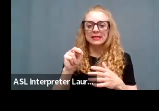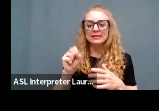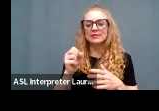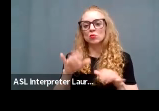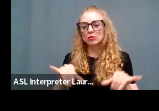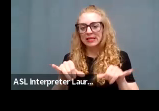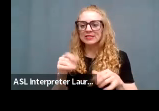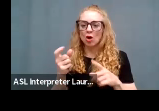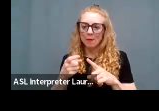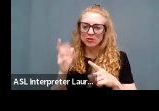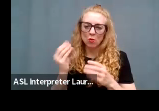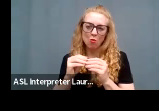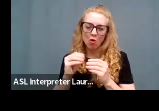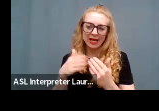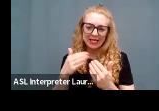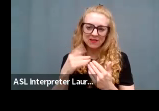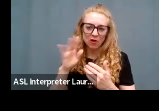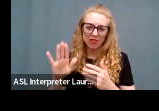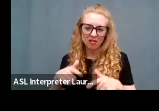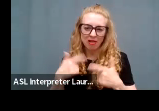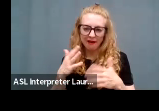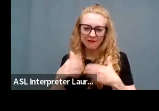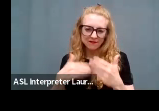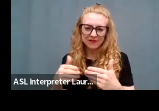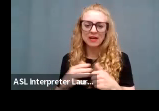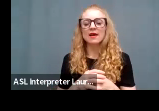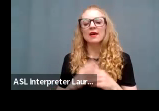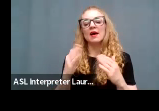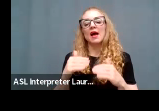uh and better and more safe and things of that nature how comfortable are they